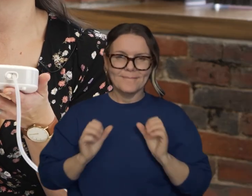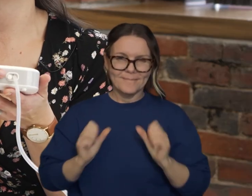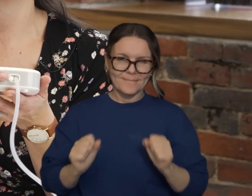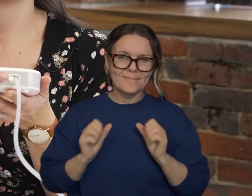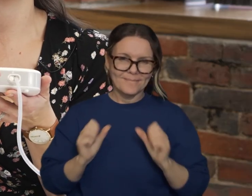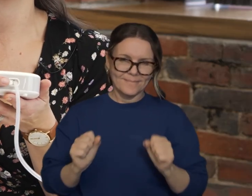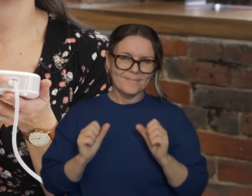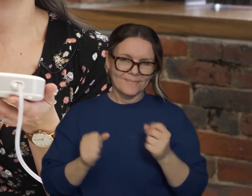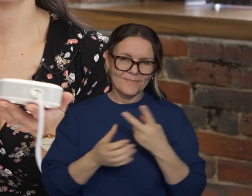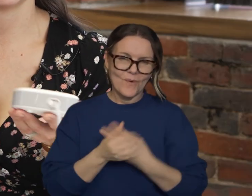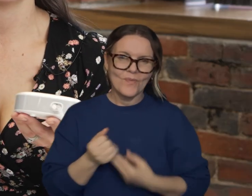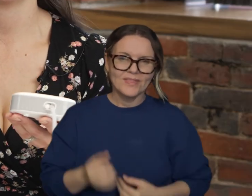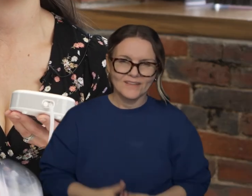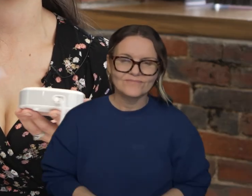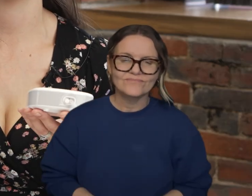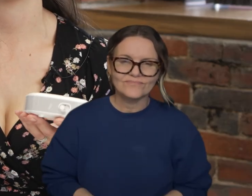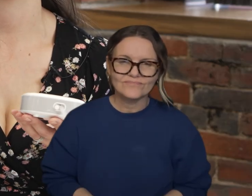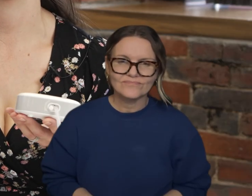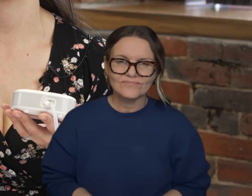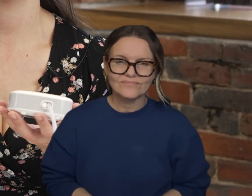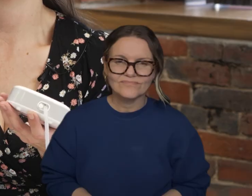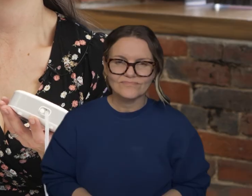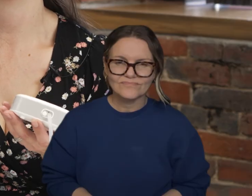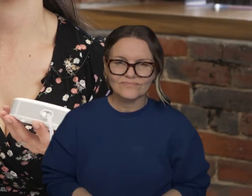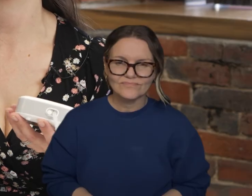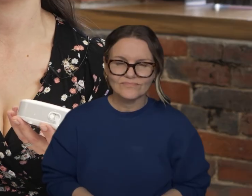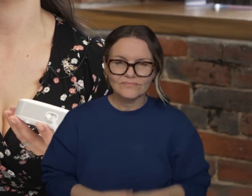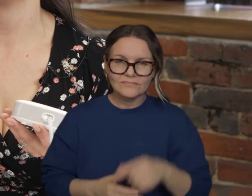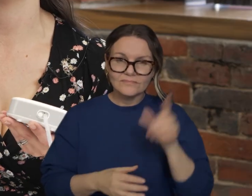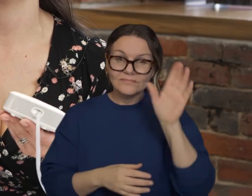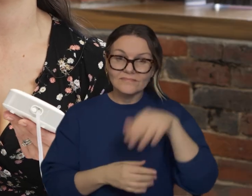it's not it'll pull in air and you won't have suction on the side you're trying to pump on